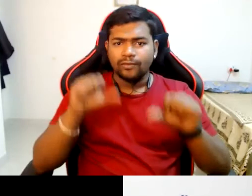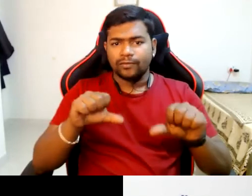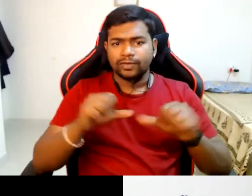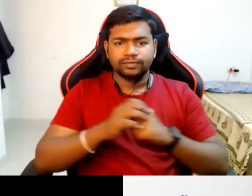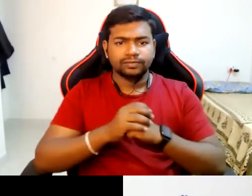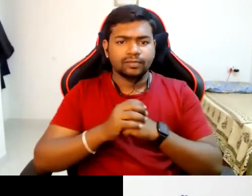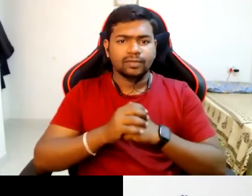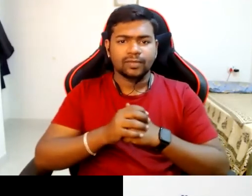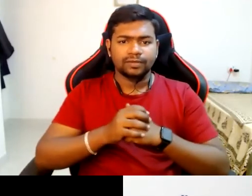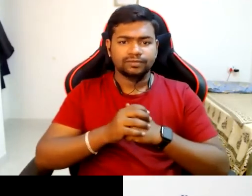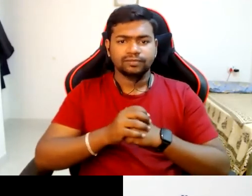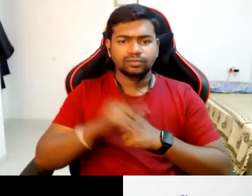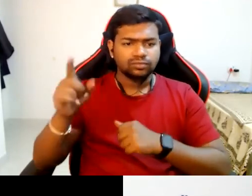By the time my doctor successfully diagnosed.